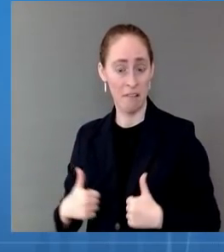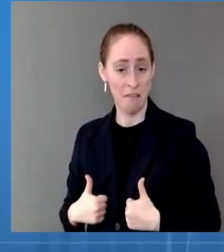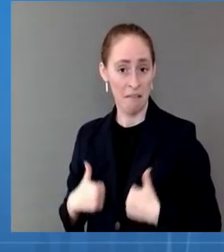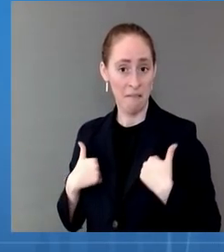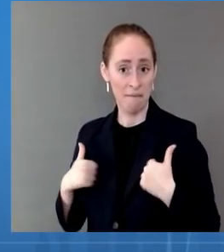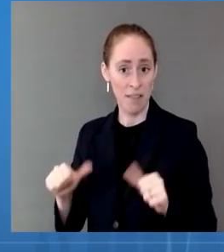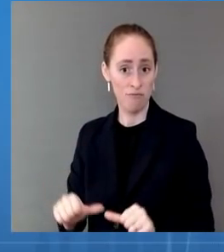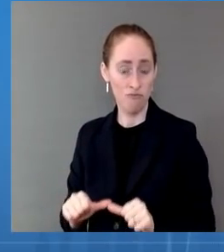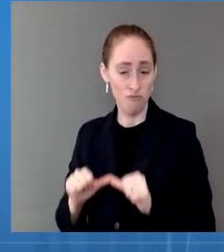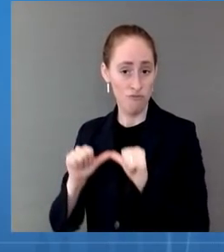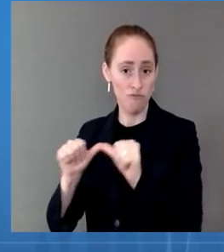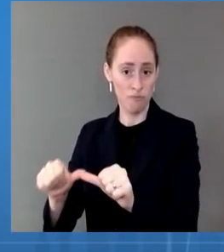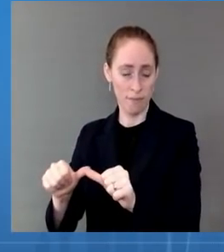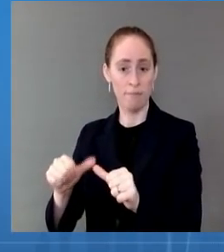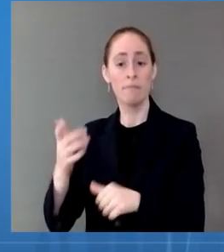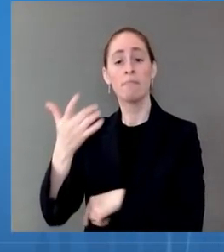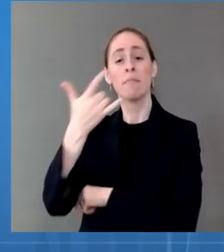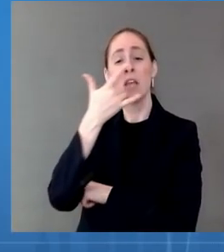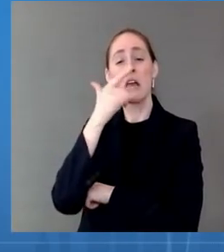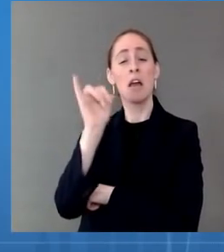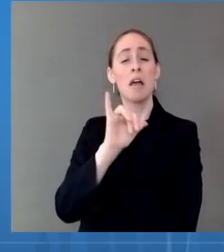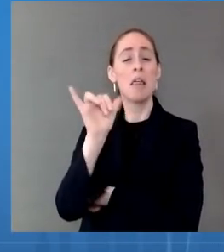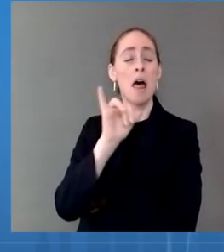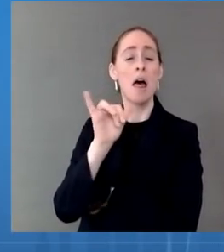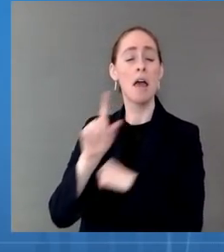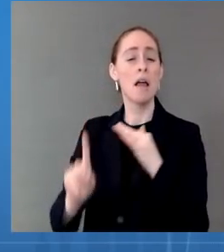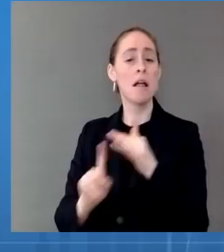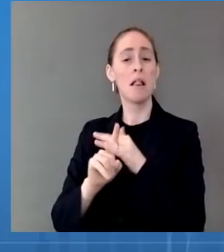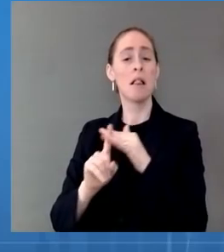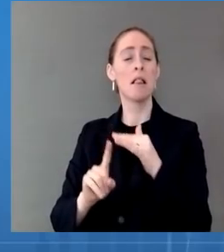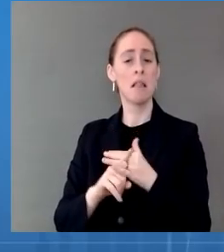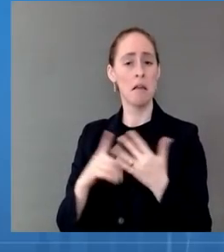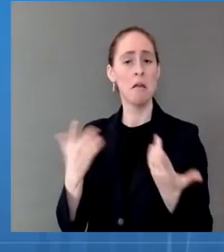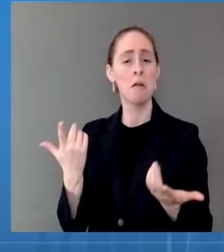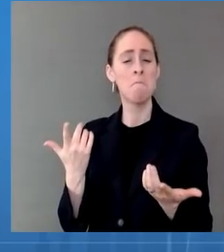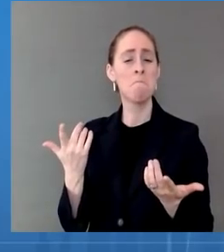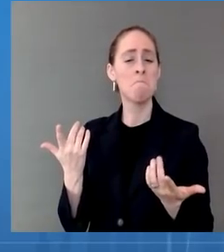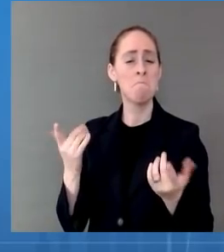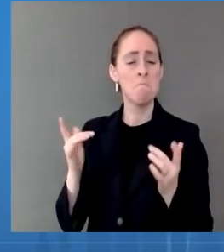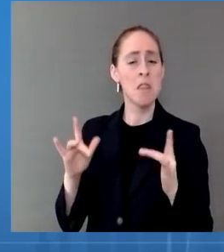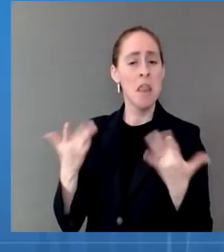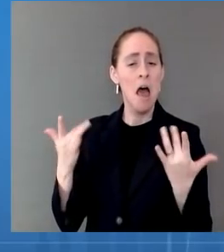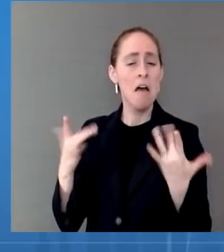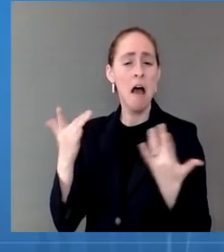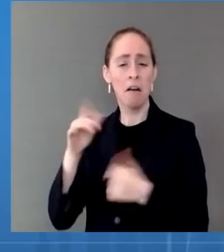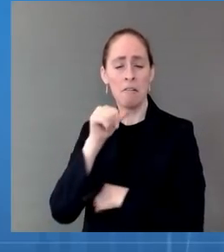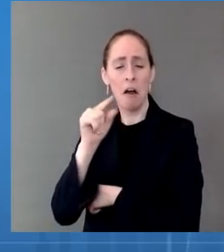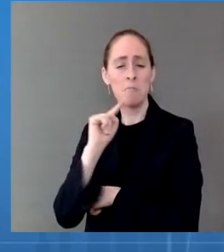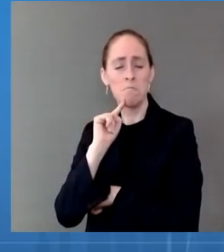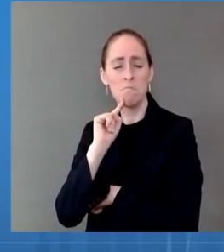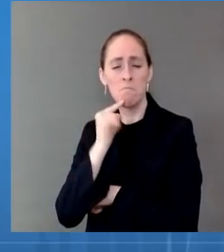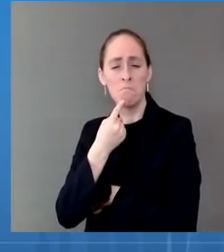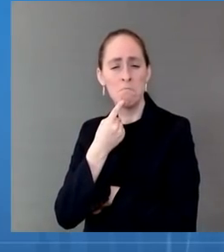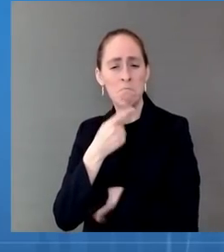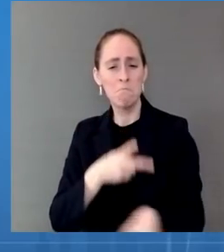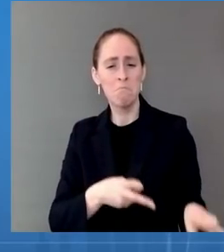from a group of fully vaccinated individuals. This initial look at case characteristics is a starting point.